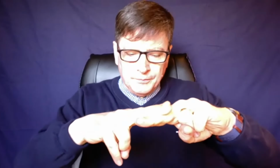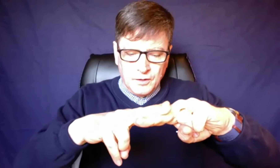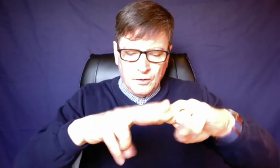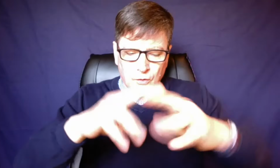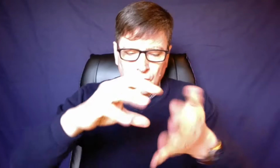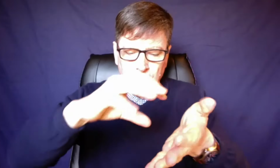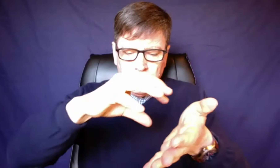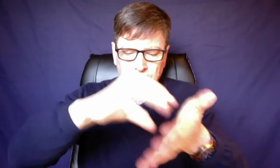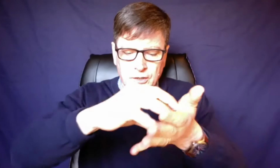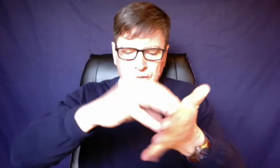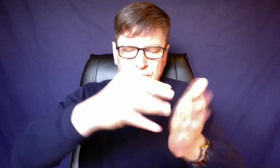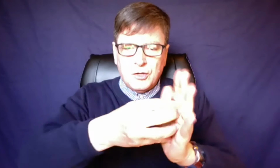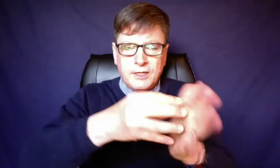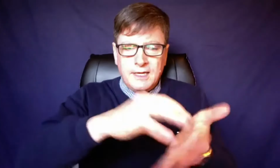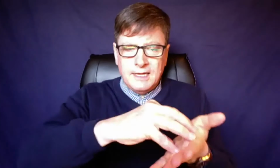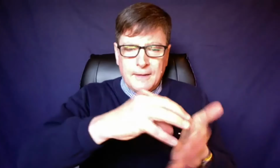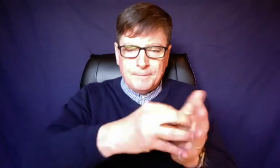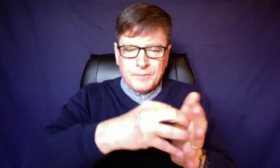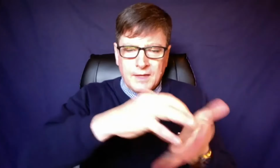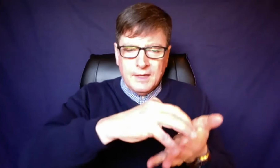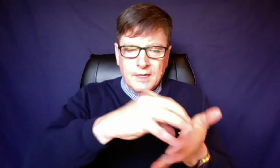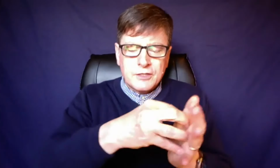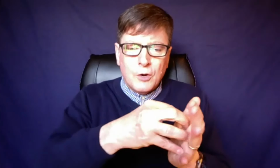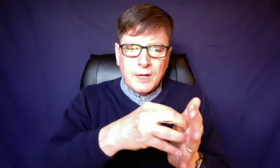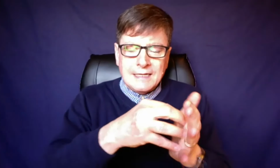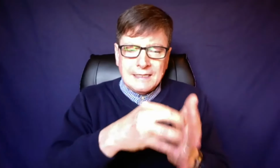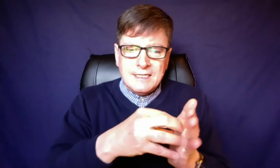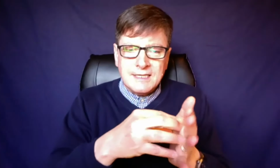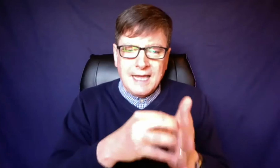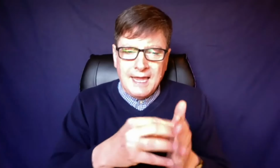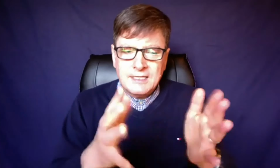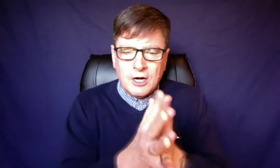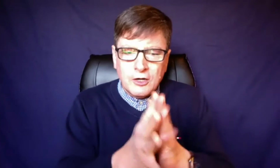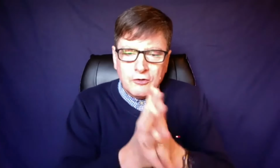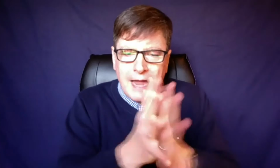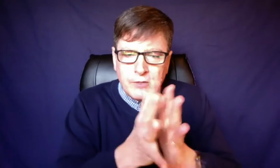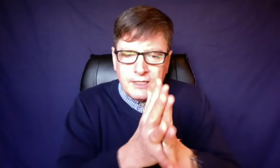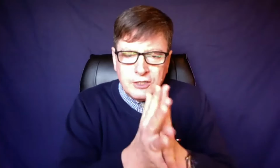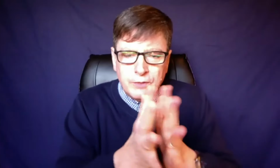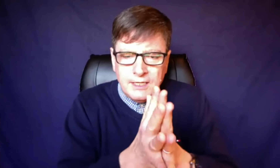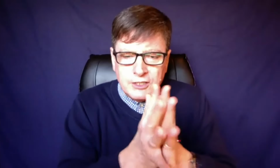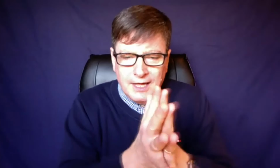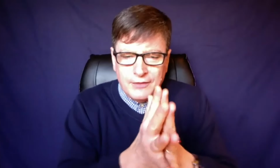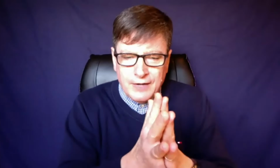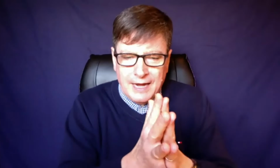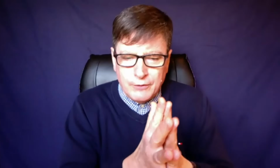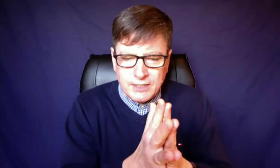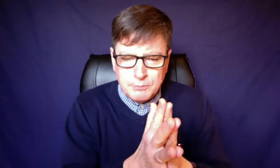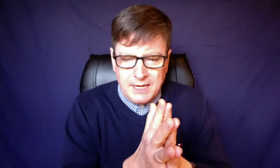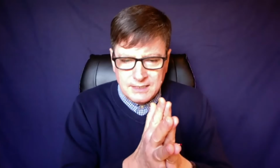least the hands touch each out in space like same or sit. Or cookies.